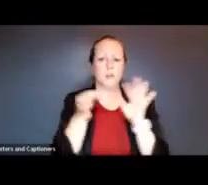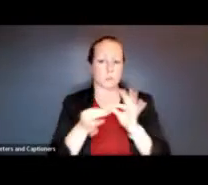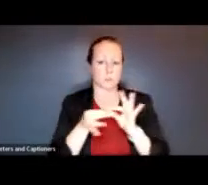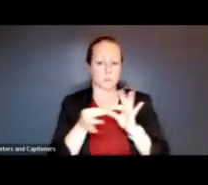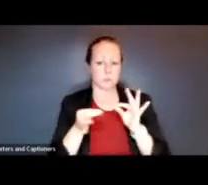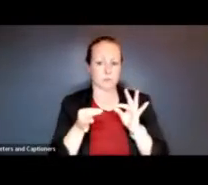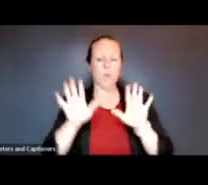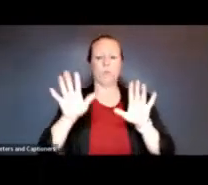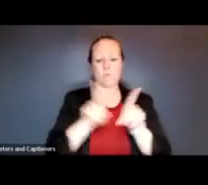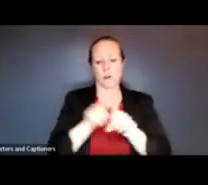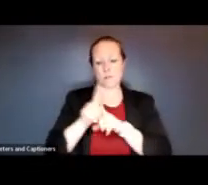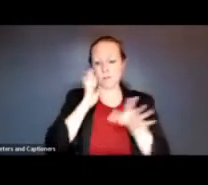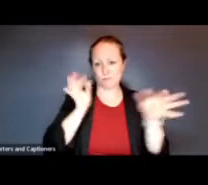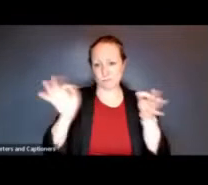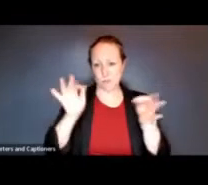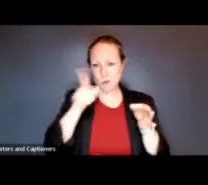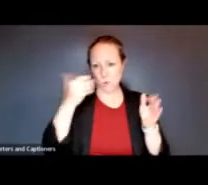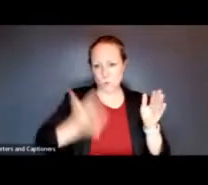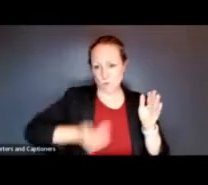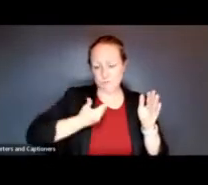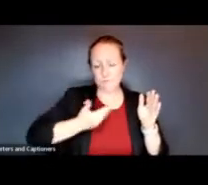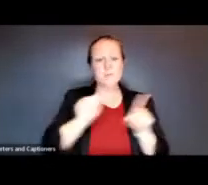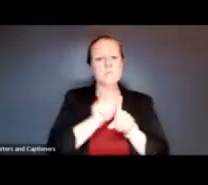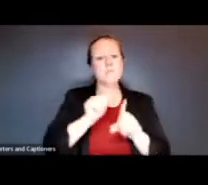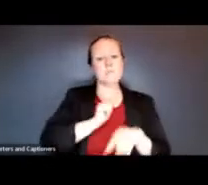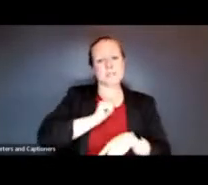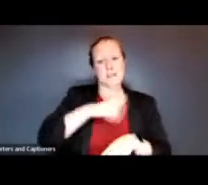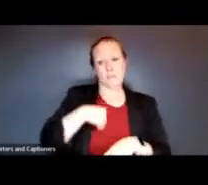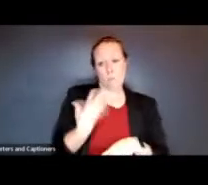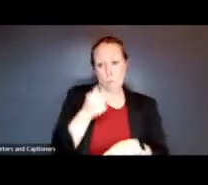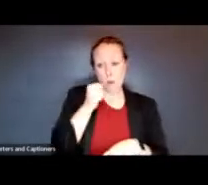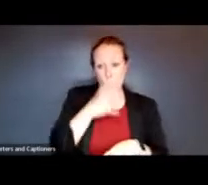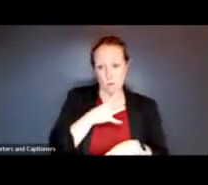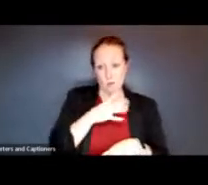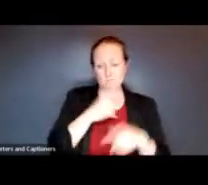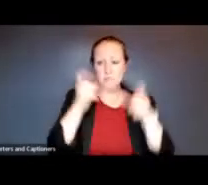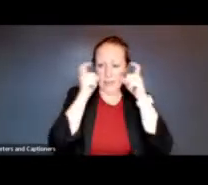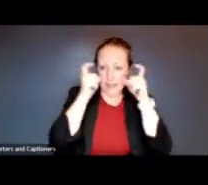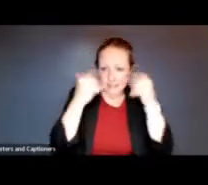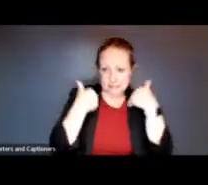myself. I am a white woman with glasses and short hair. My